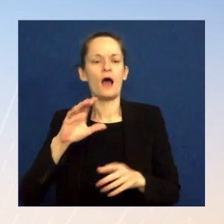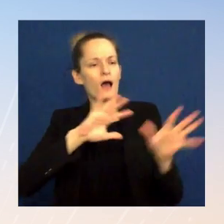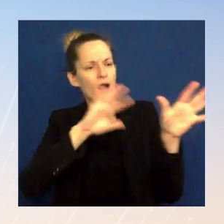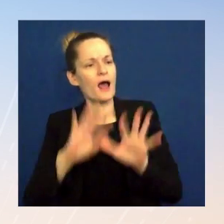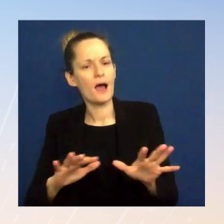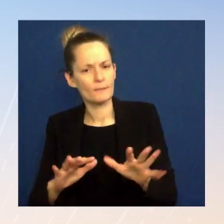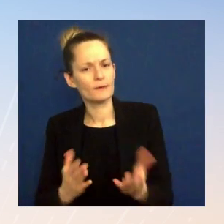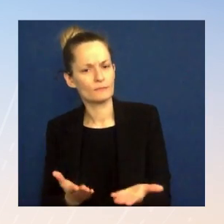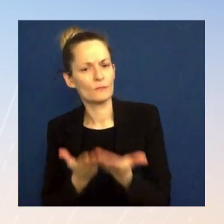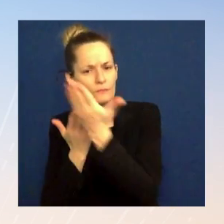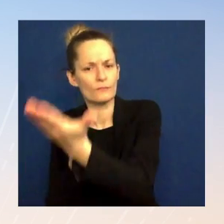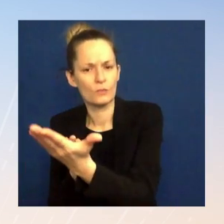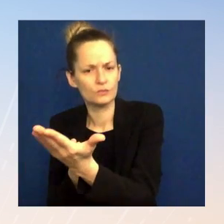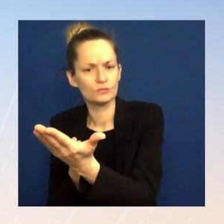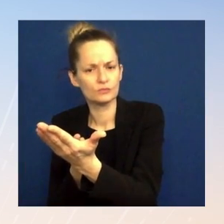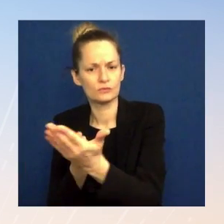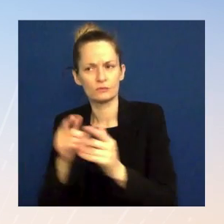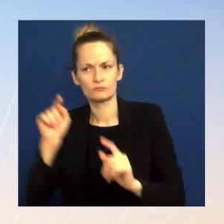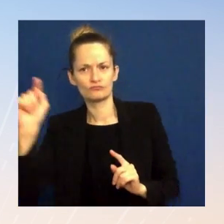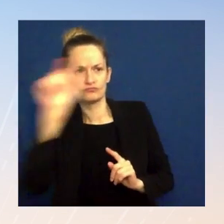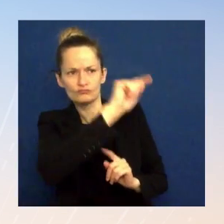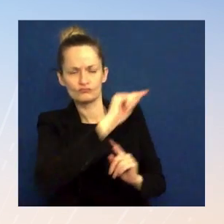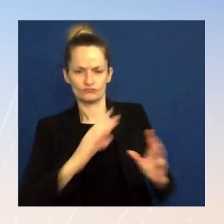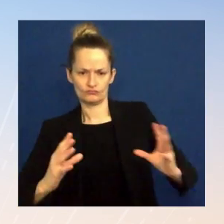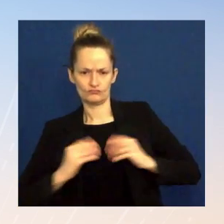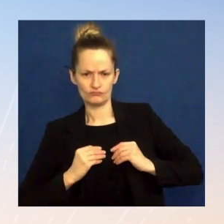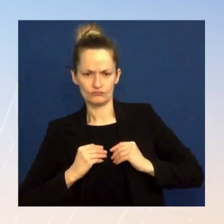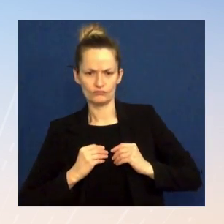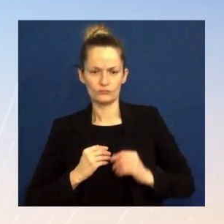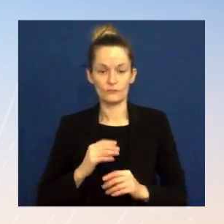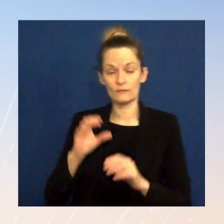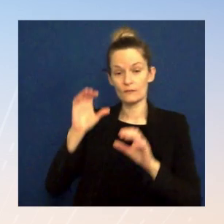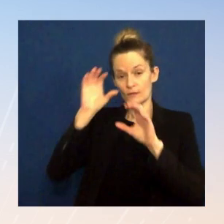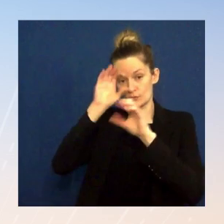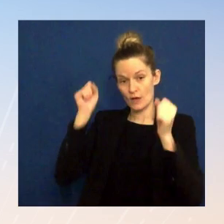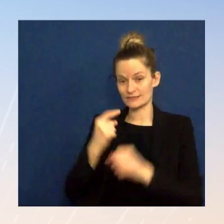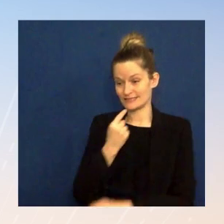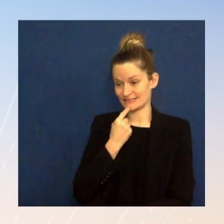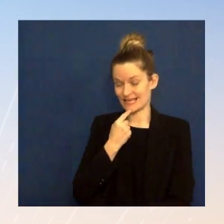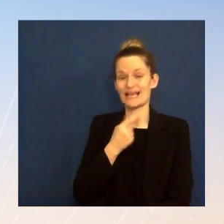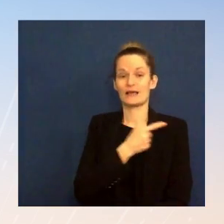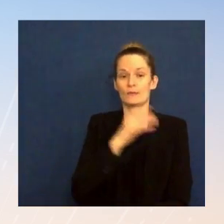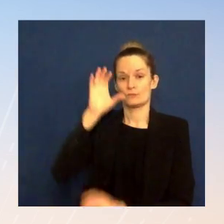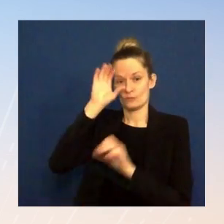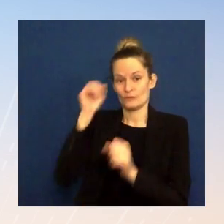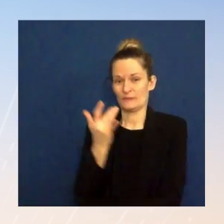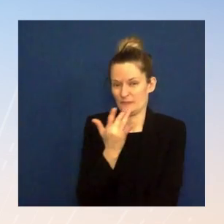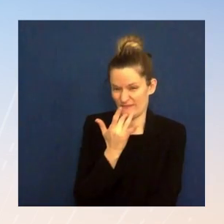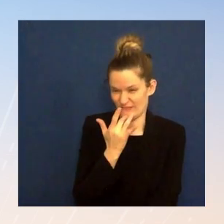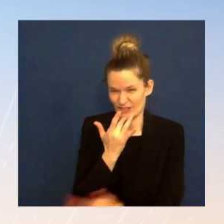Ms. Psaki: Well, as the President has said, it would be his preference. Yes, that's why we're pressing so hard. That's why the President has space in his schedule